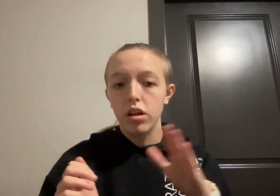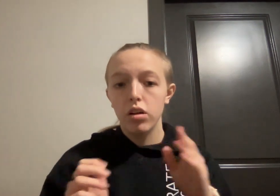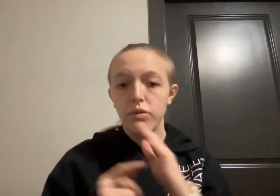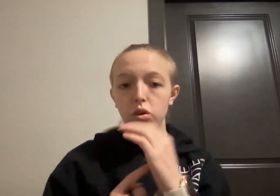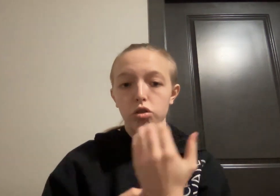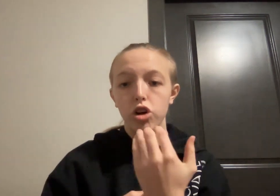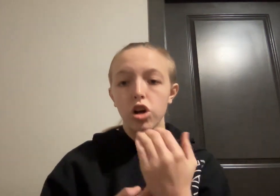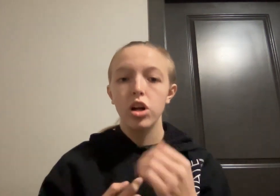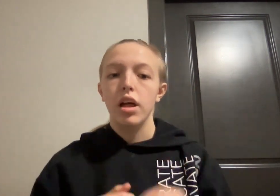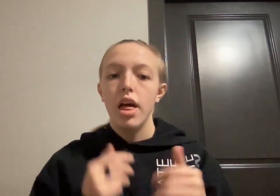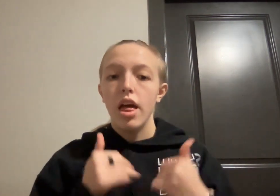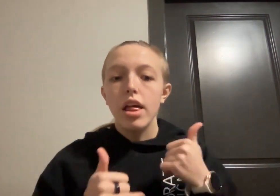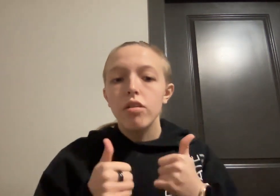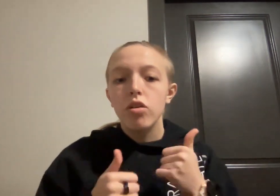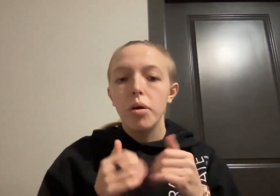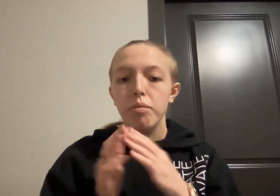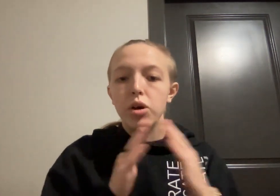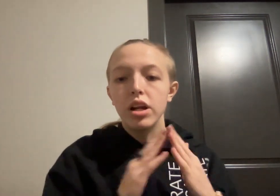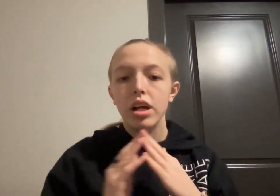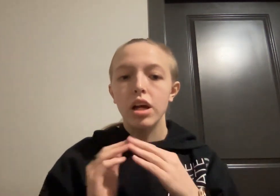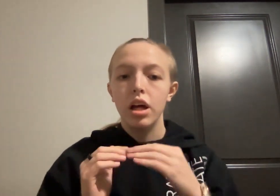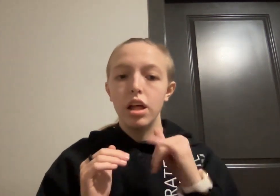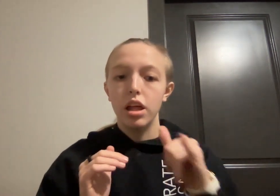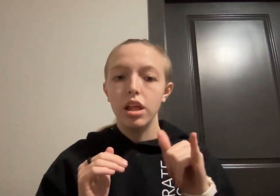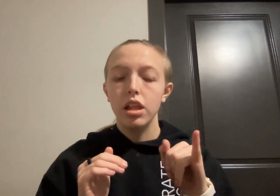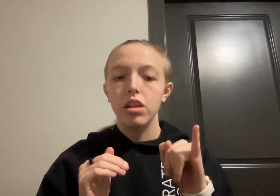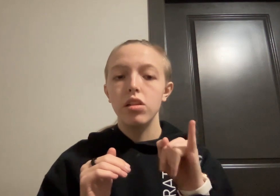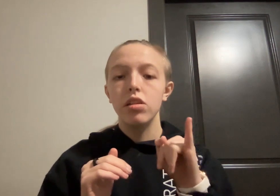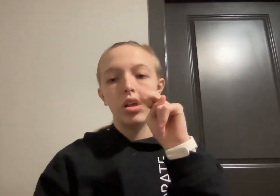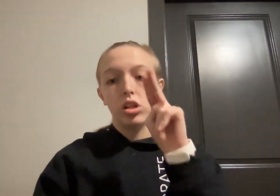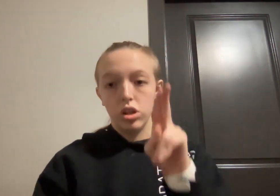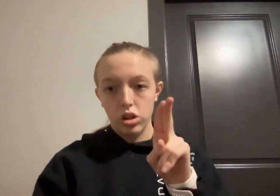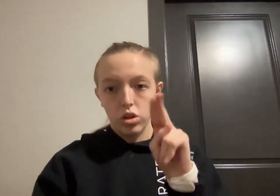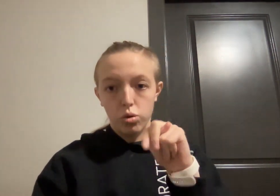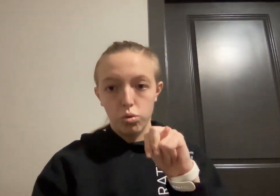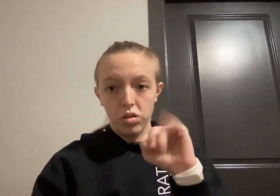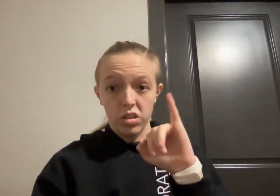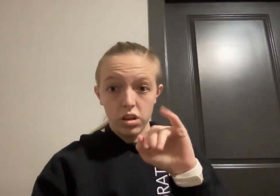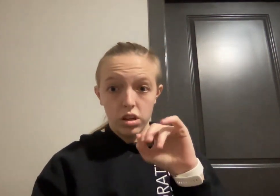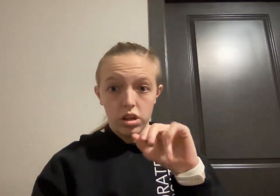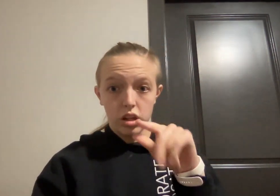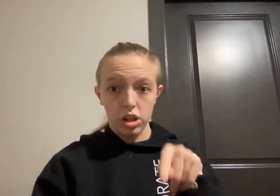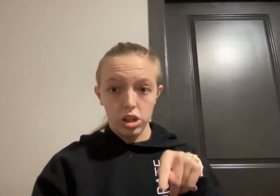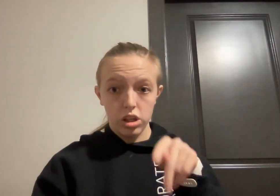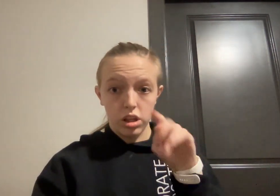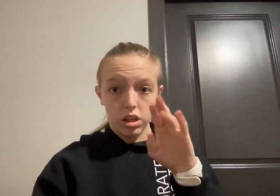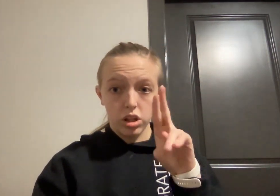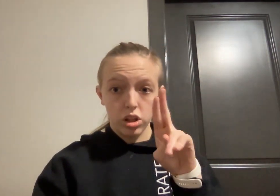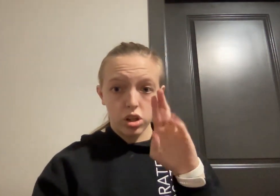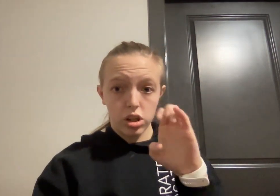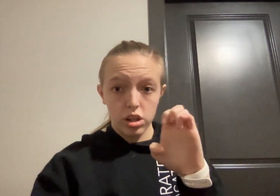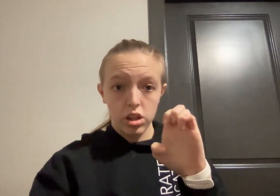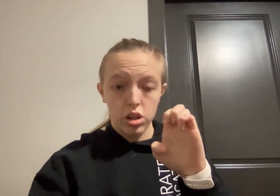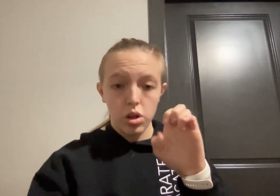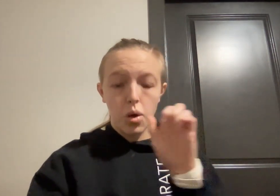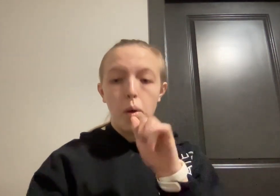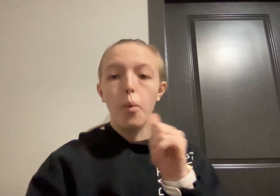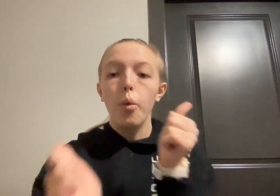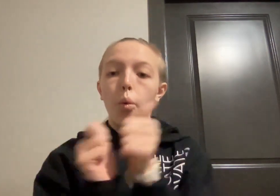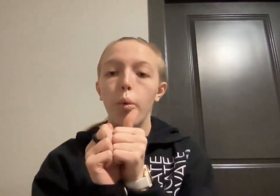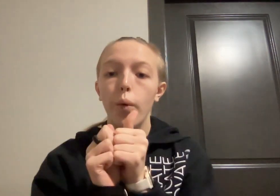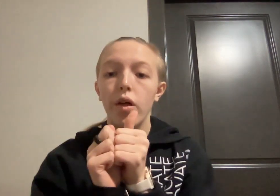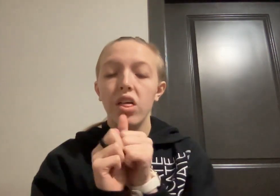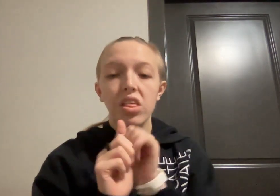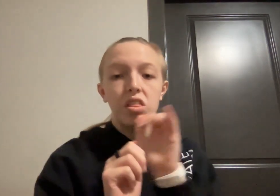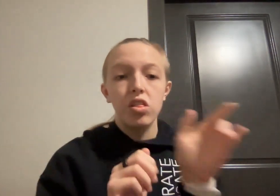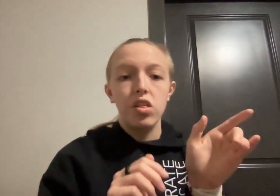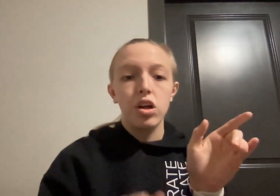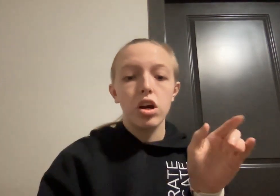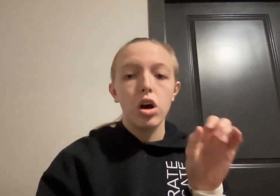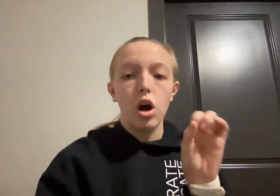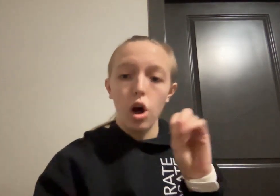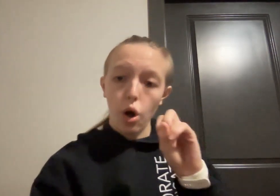Each community is unique with